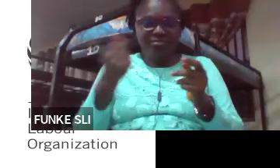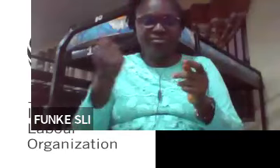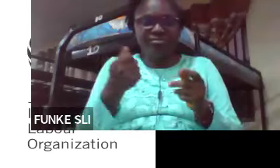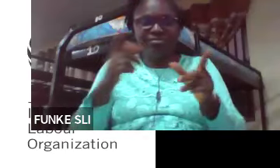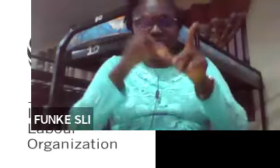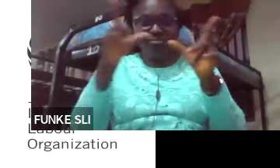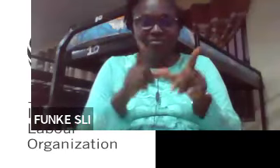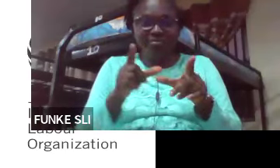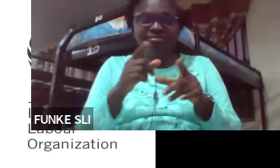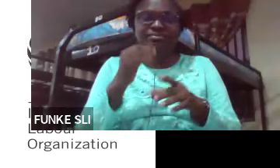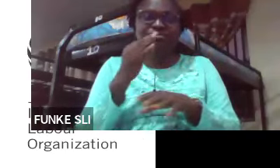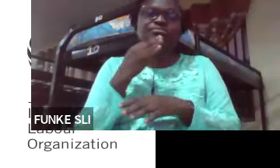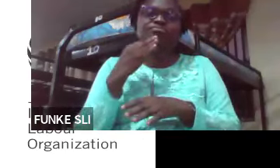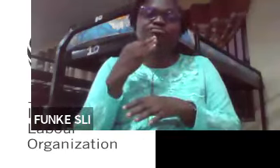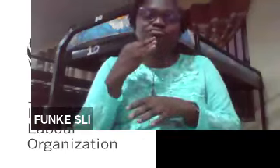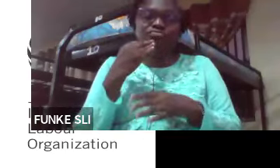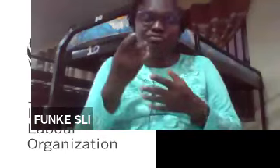Dotun Akinseinde: Now, what